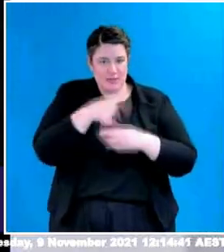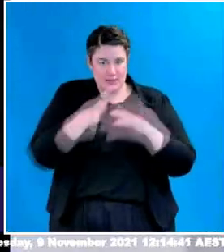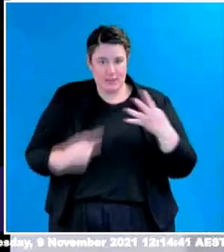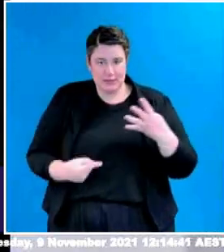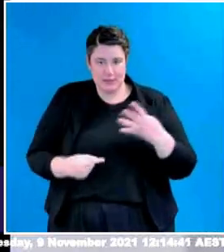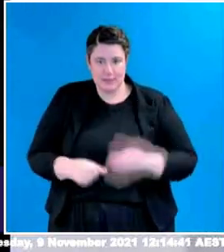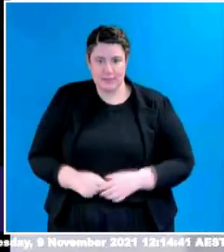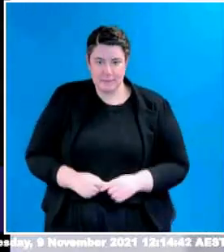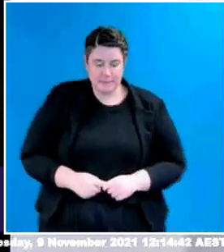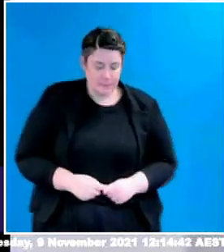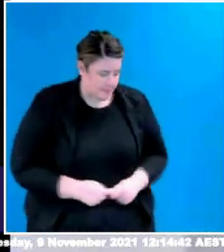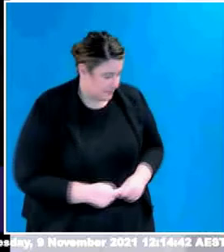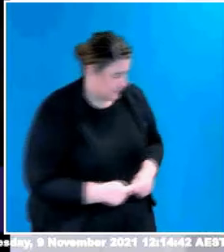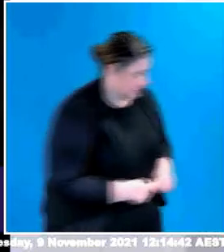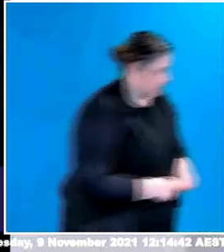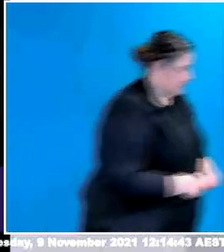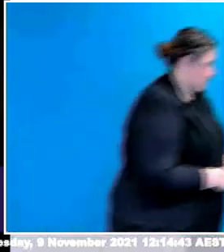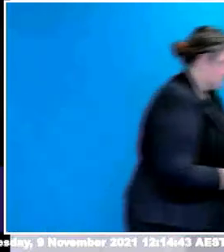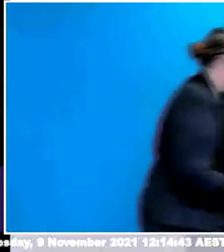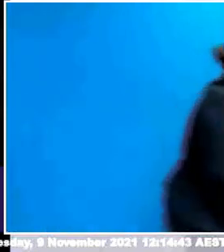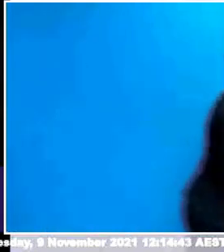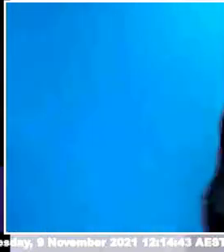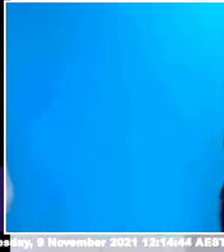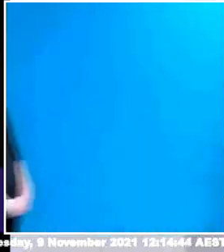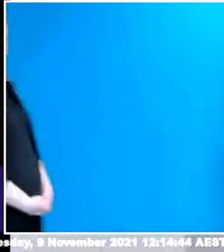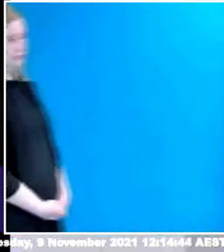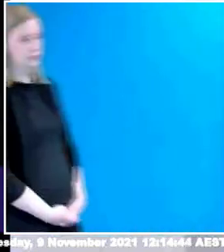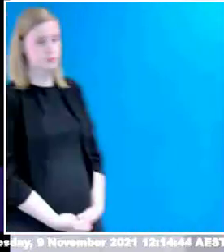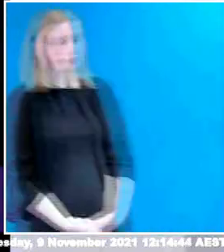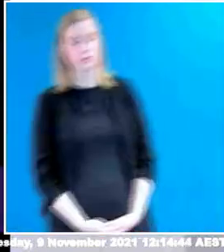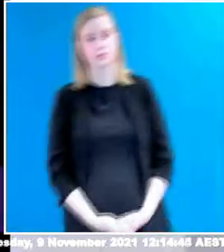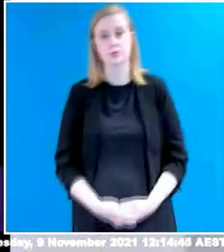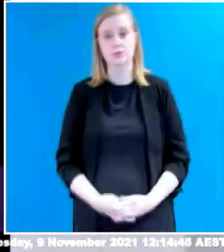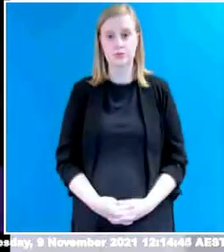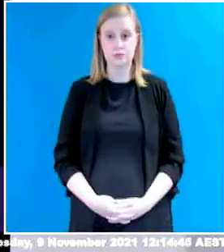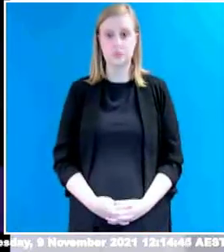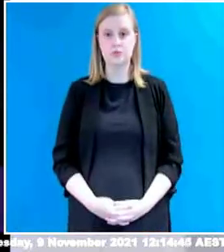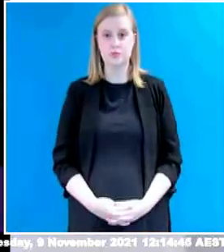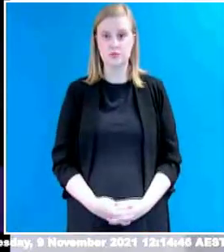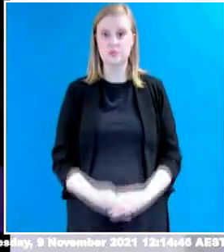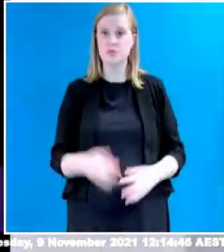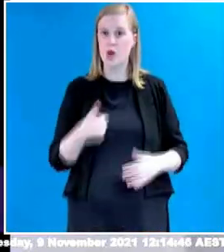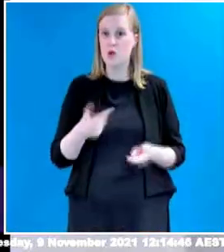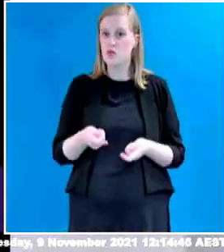I want to reference the pandemic plan that was developed by the Australian